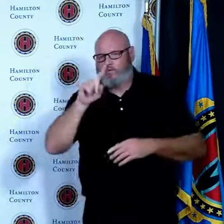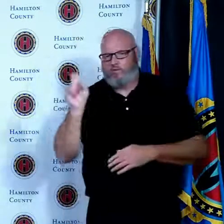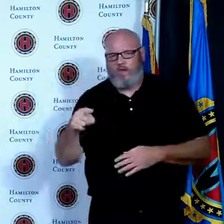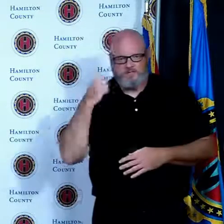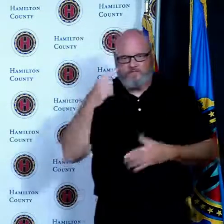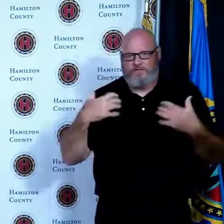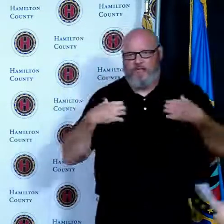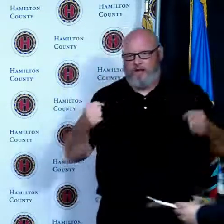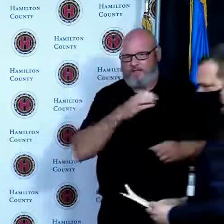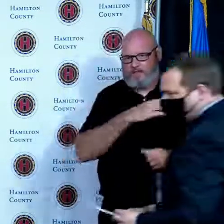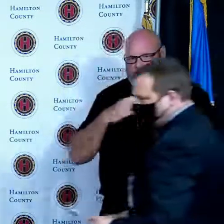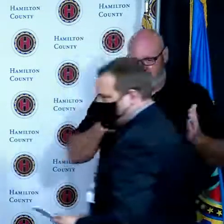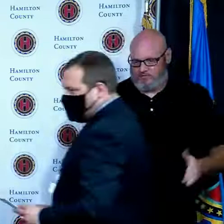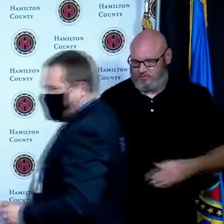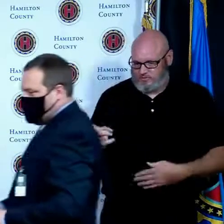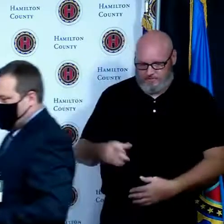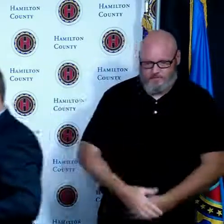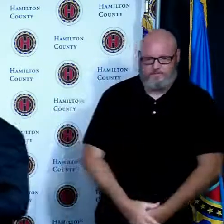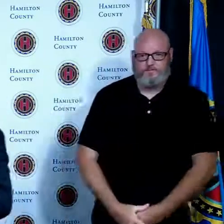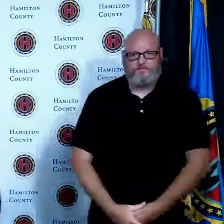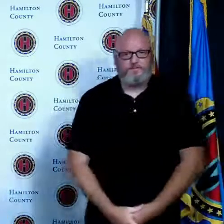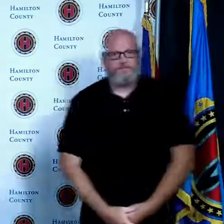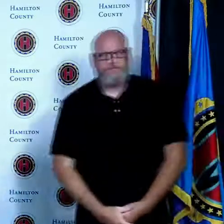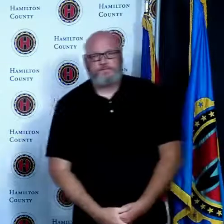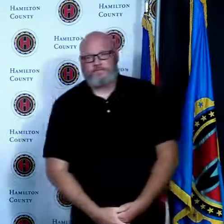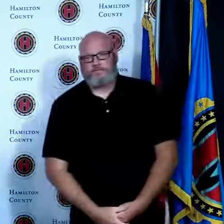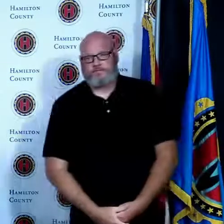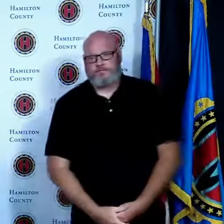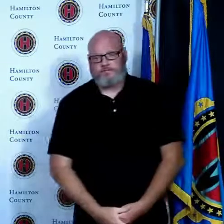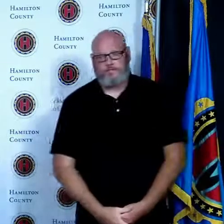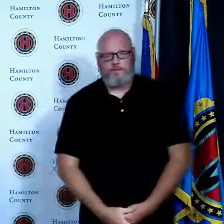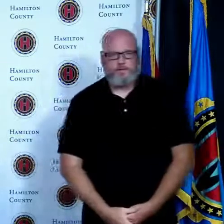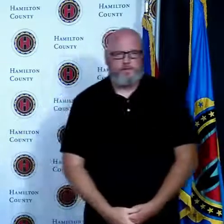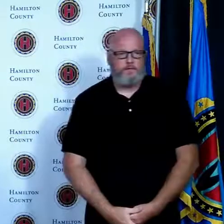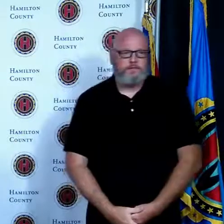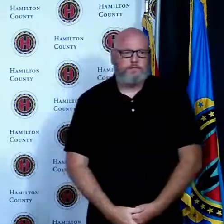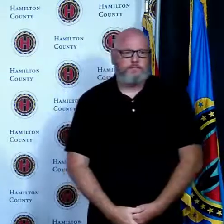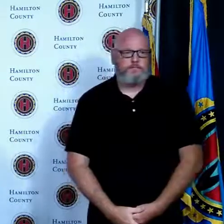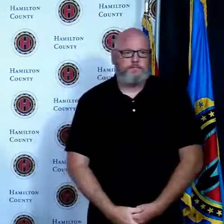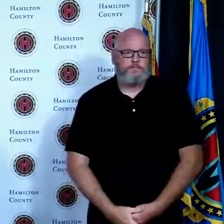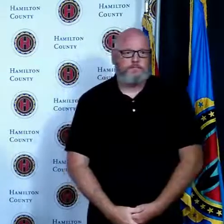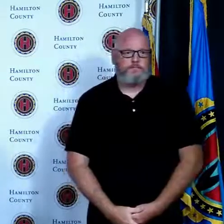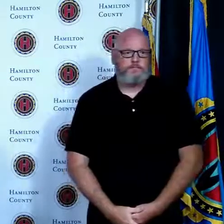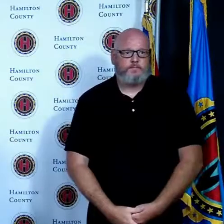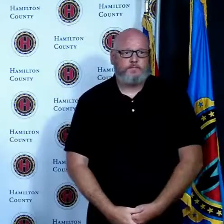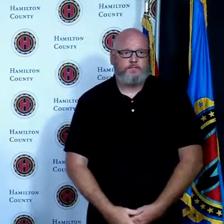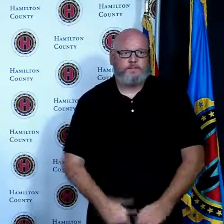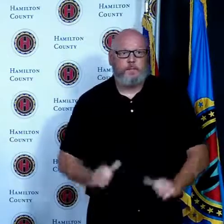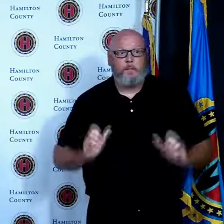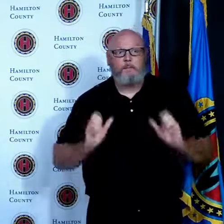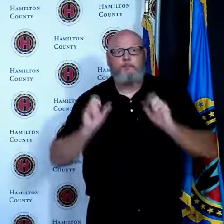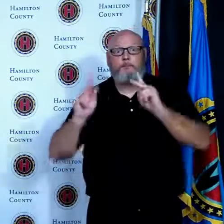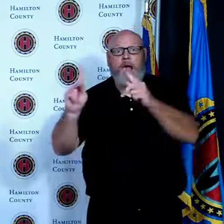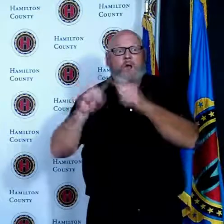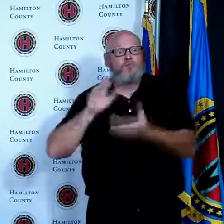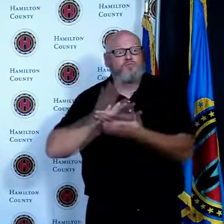regarding best practices you recommend for back to school we'll let Mariel ask her a question yeah so obviously hi hi there this week